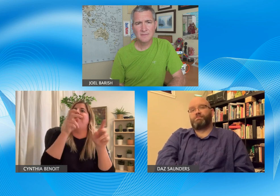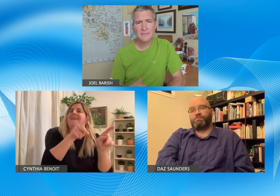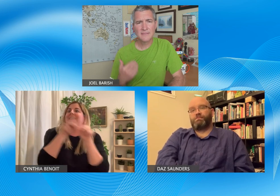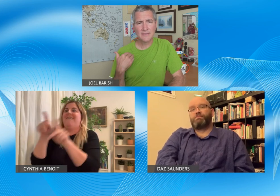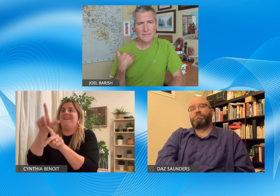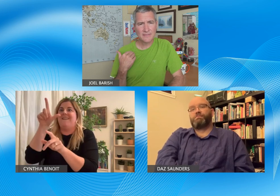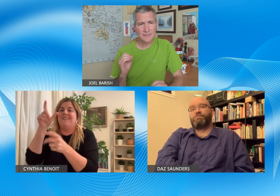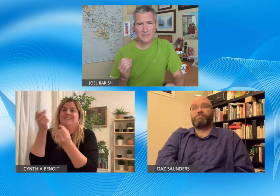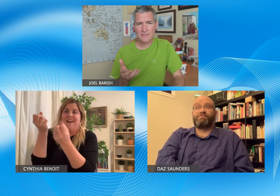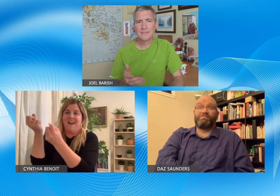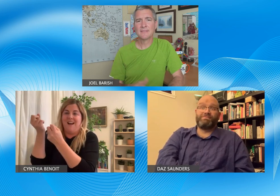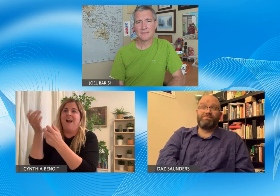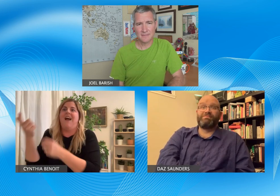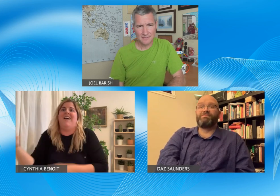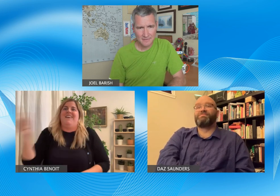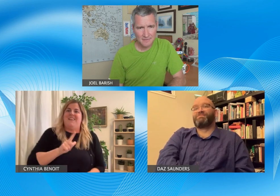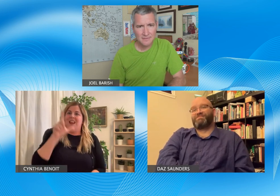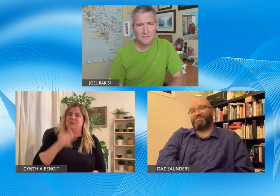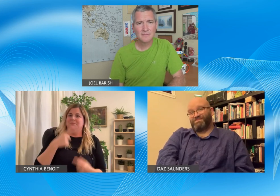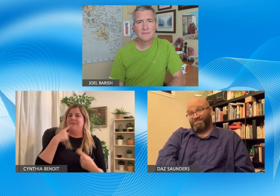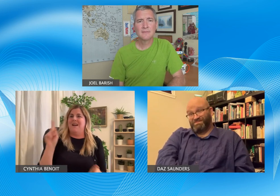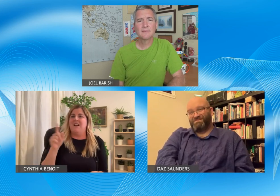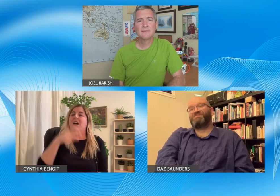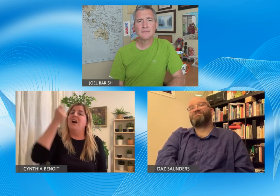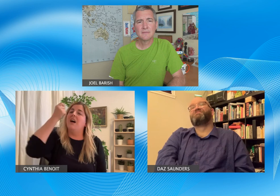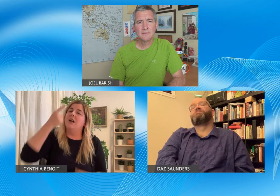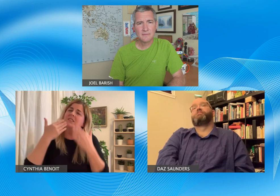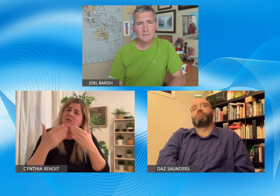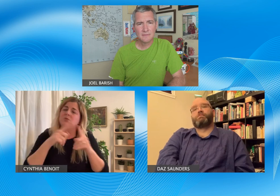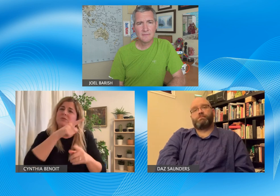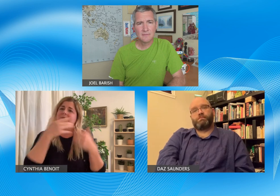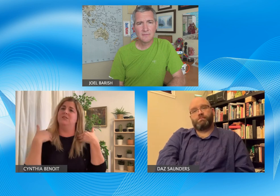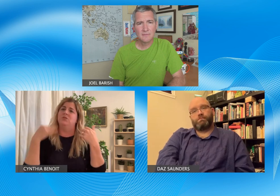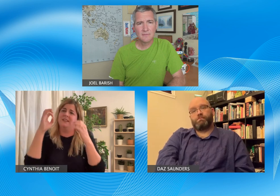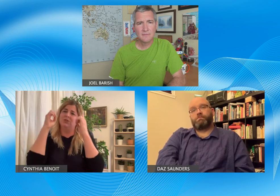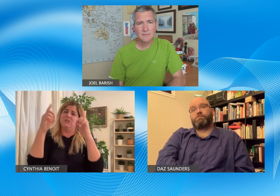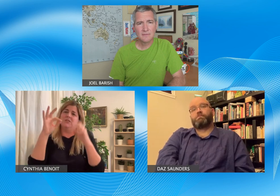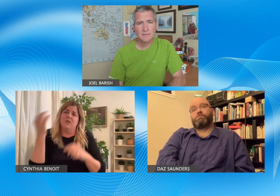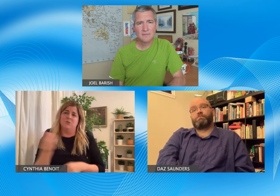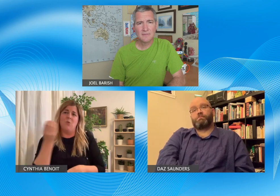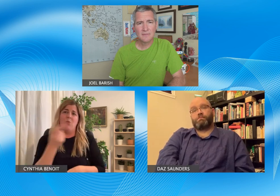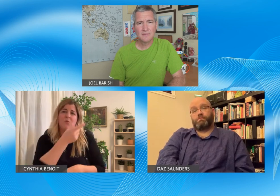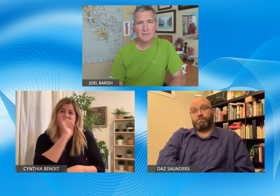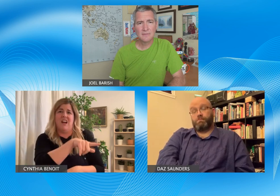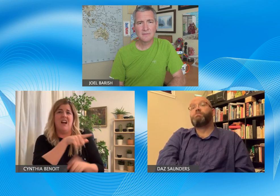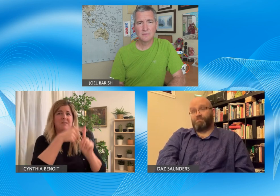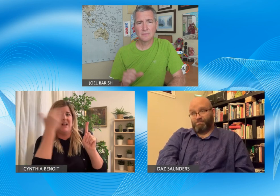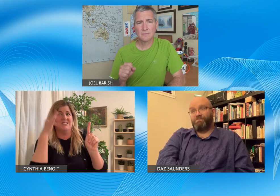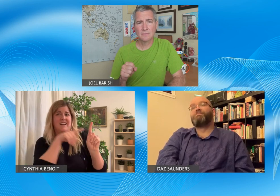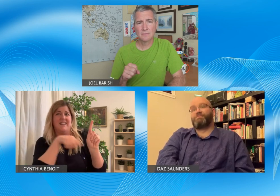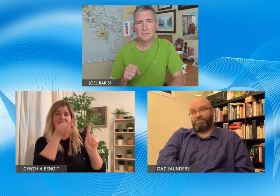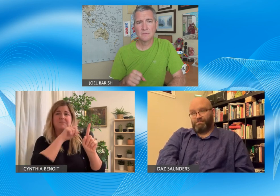There’s now something for sign languages. Finally! There’s something for us as well! A special thanks to the Ministry of Education of Ontario who made it possible for us to work on that.